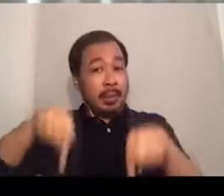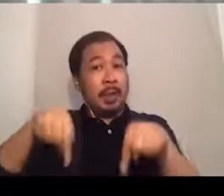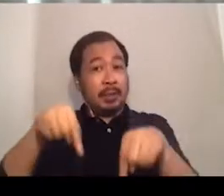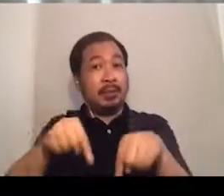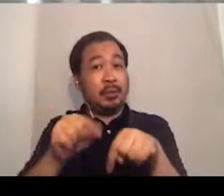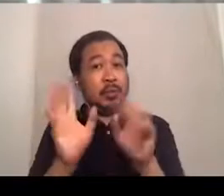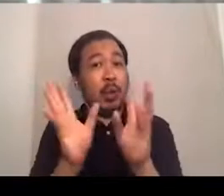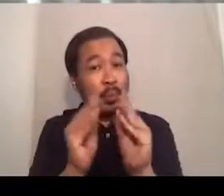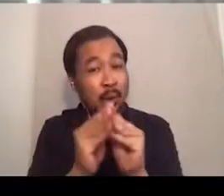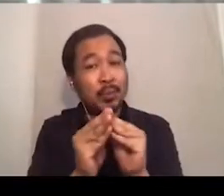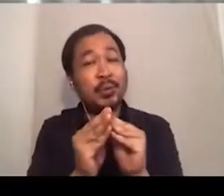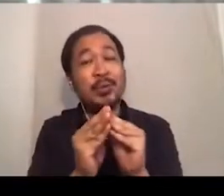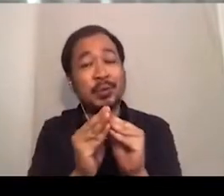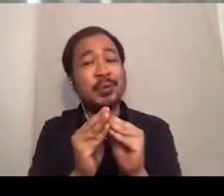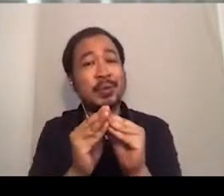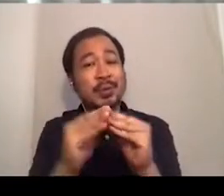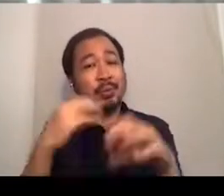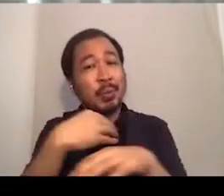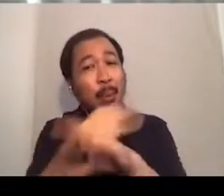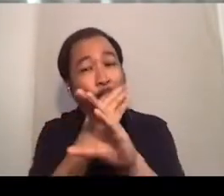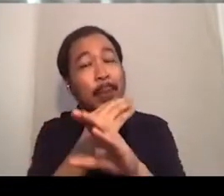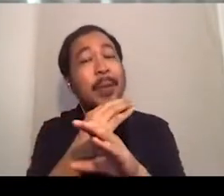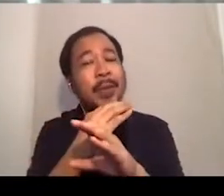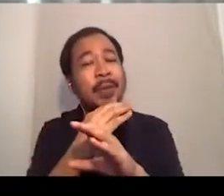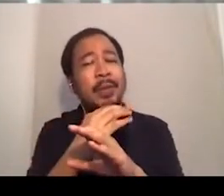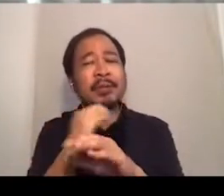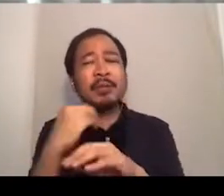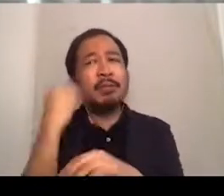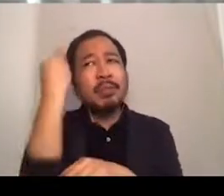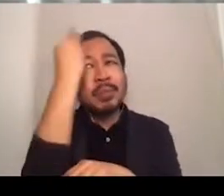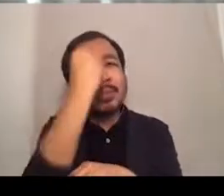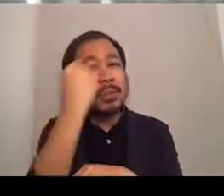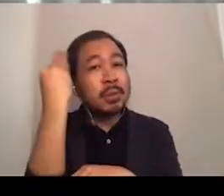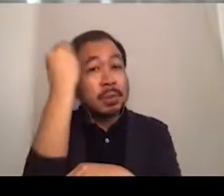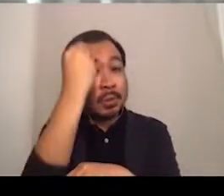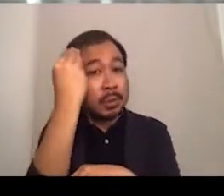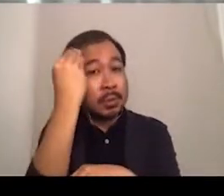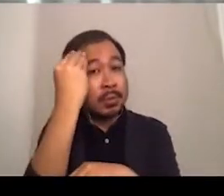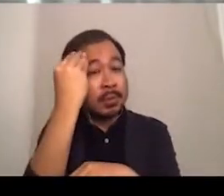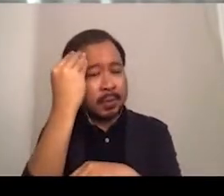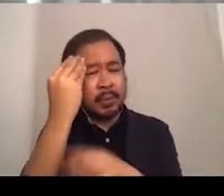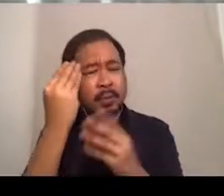just passive citizens of the new normal.